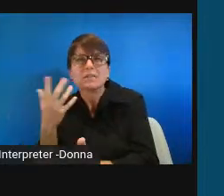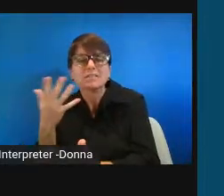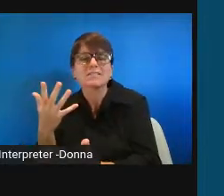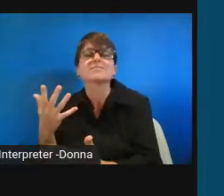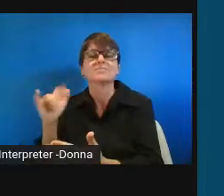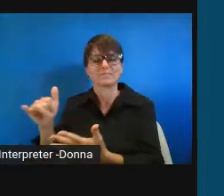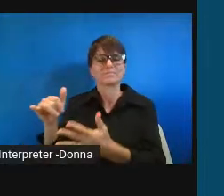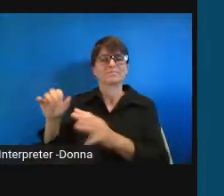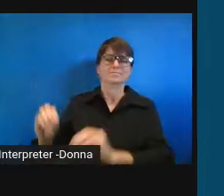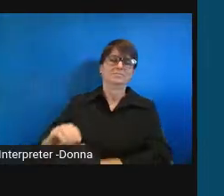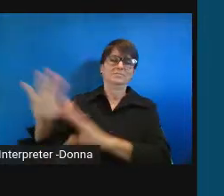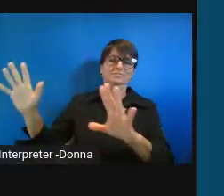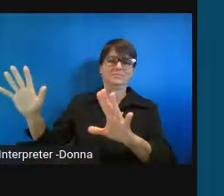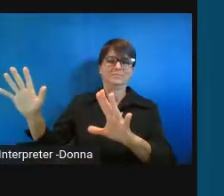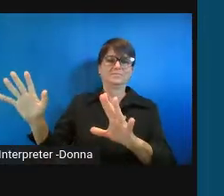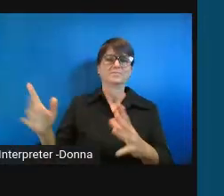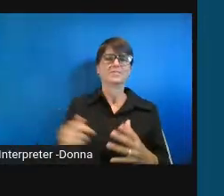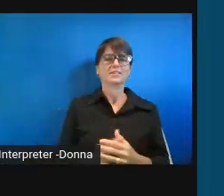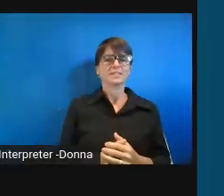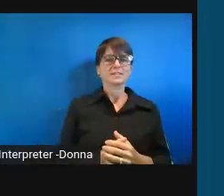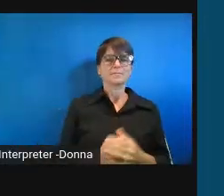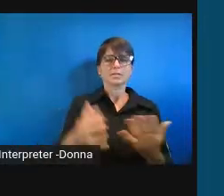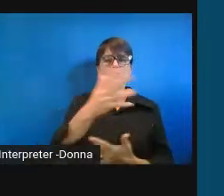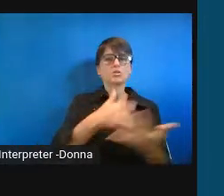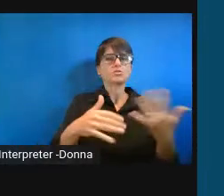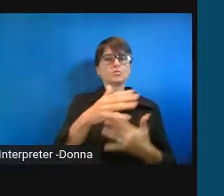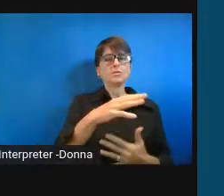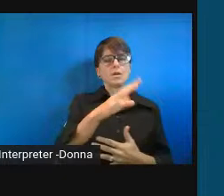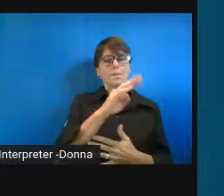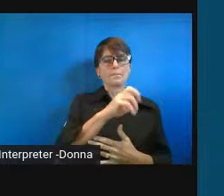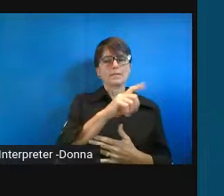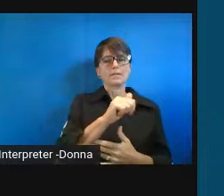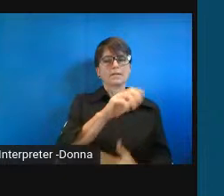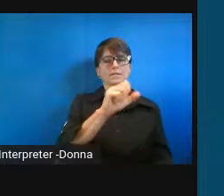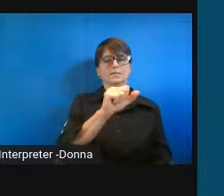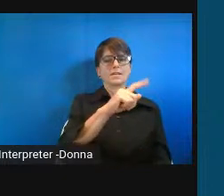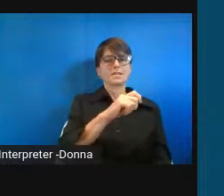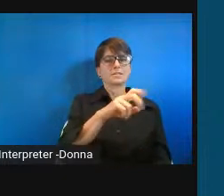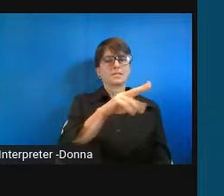for audiences who may not understand the audio. On social media Steve East terms are